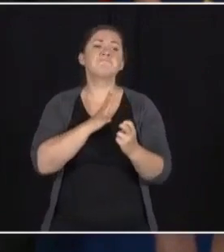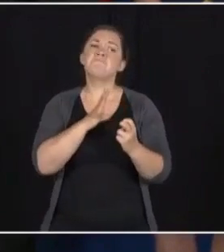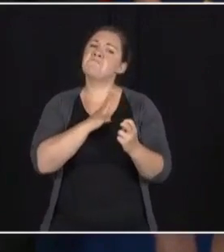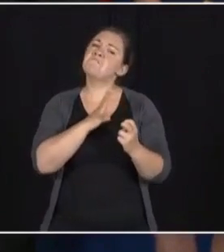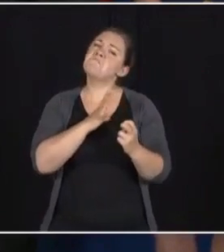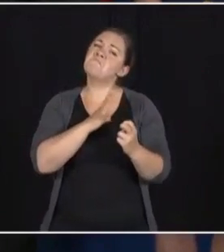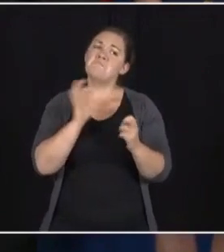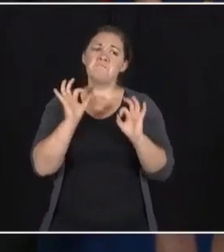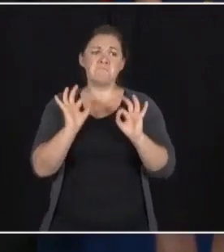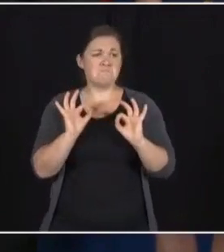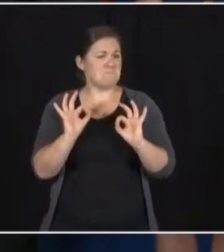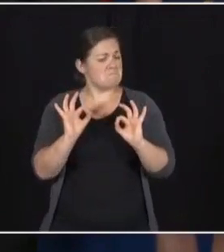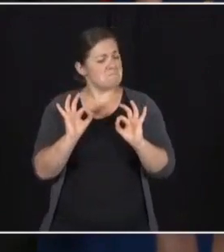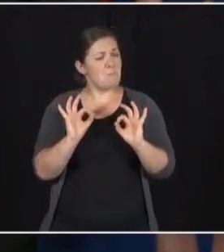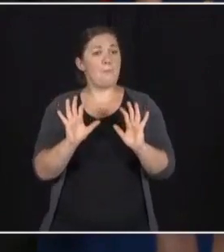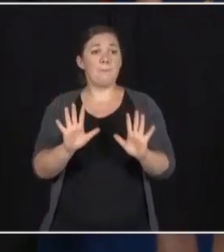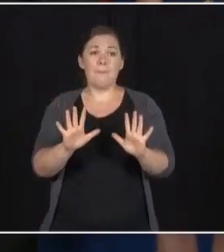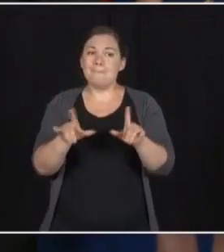who are all together in the same group